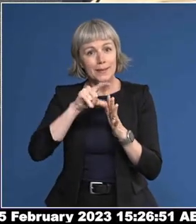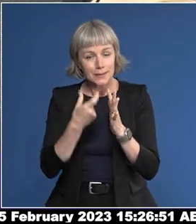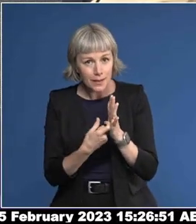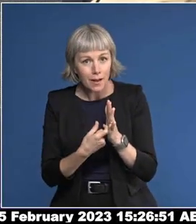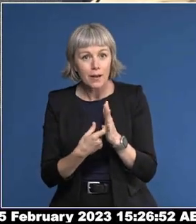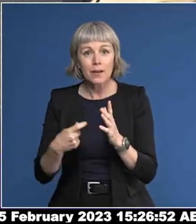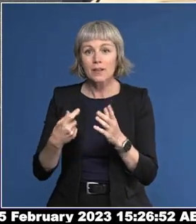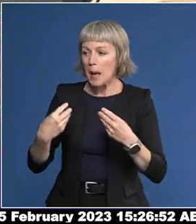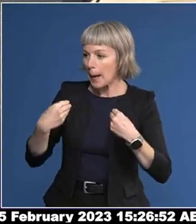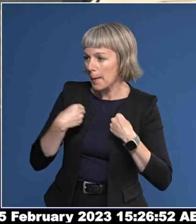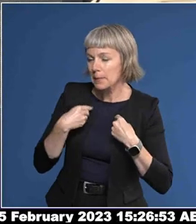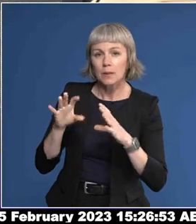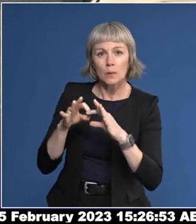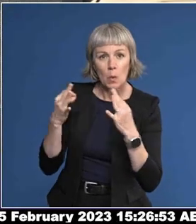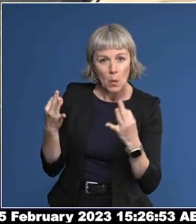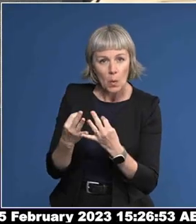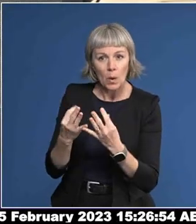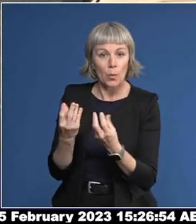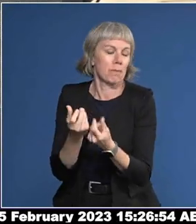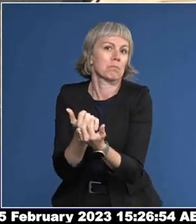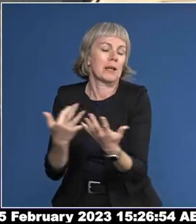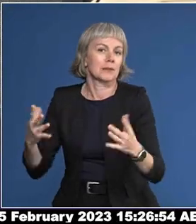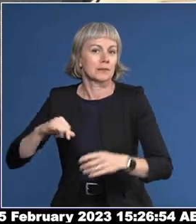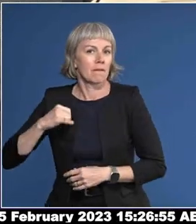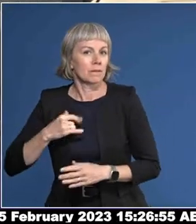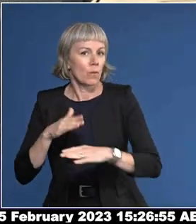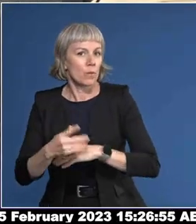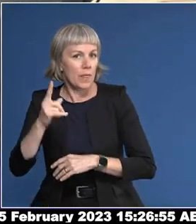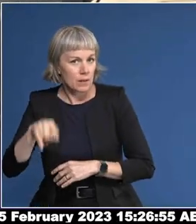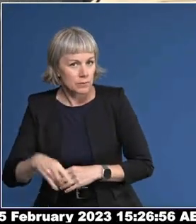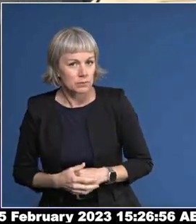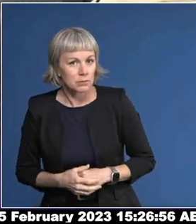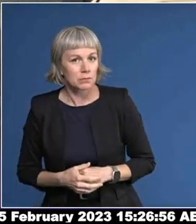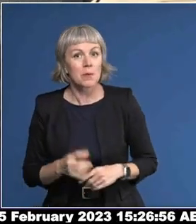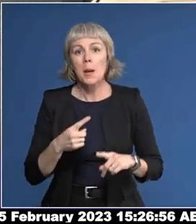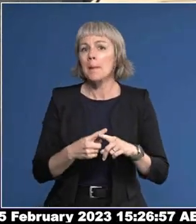Yes. MS DOWSETT: And revenue of less than $1 million, which is described as